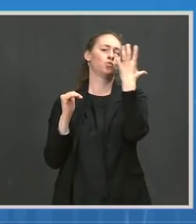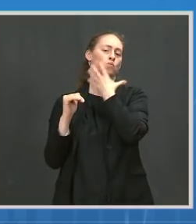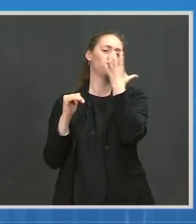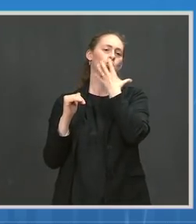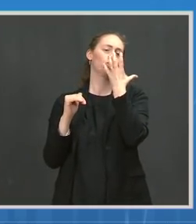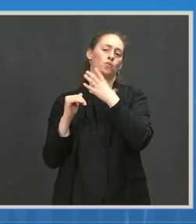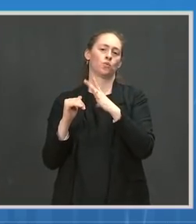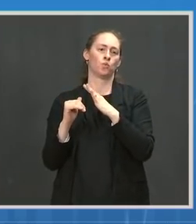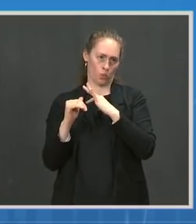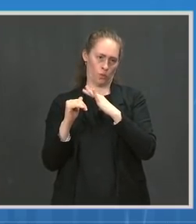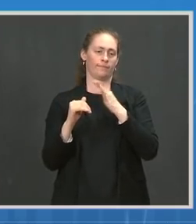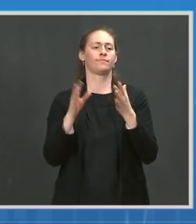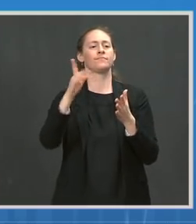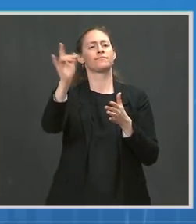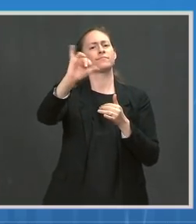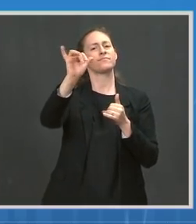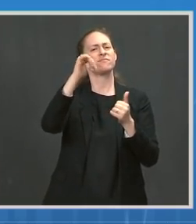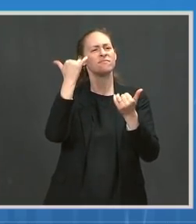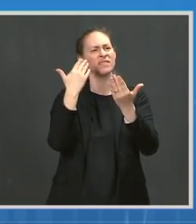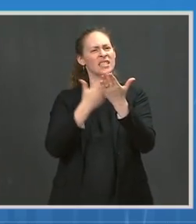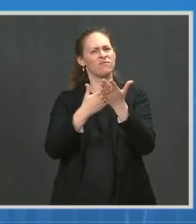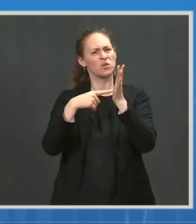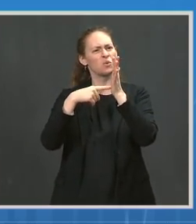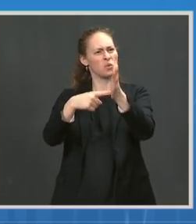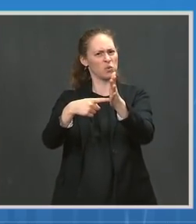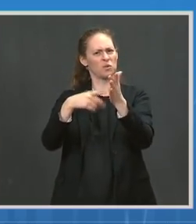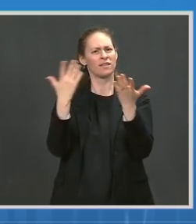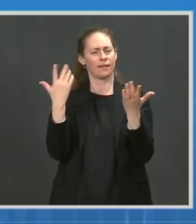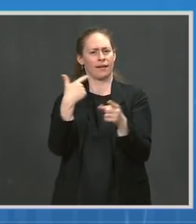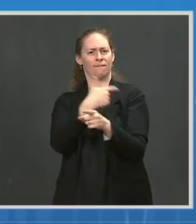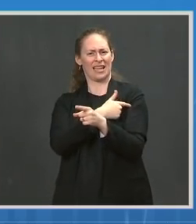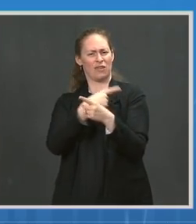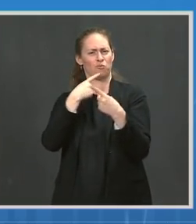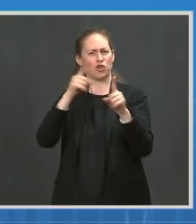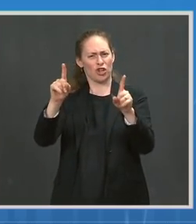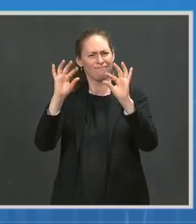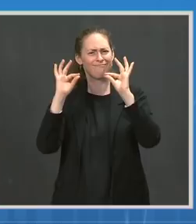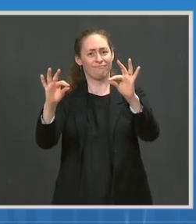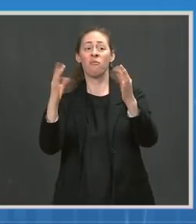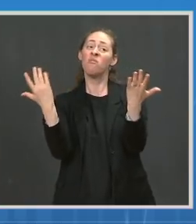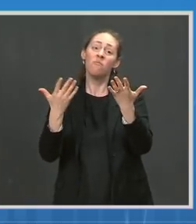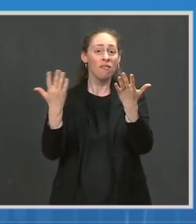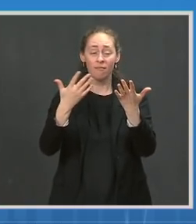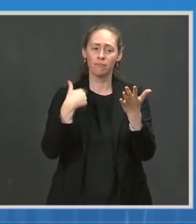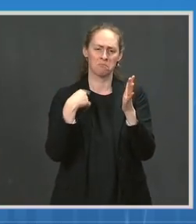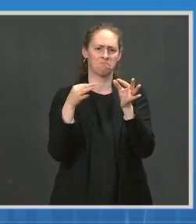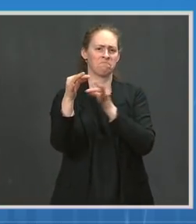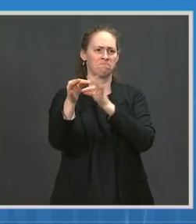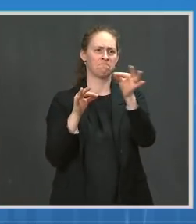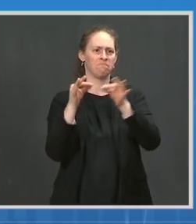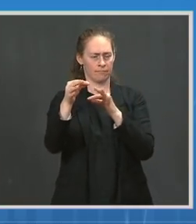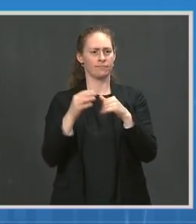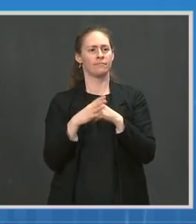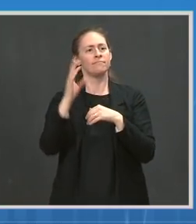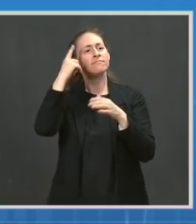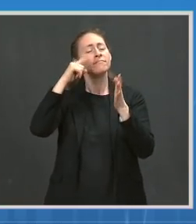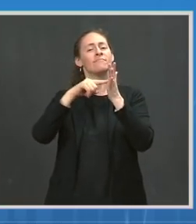that these vaccines are working. The efficacy we saw in clinical trials is now being shown in the real world.